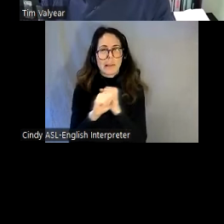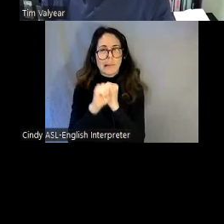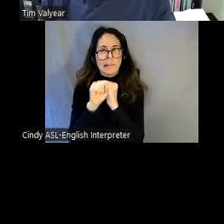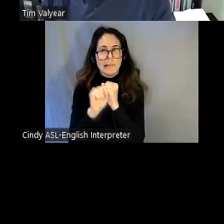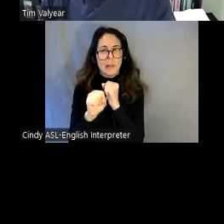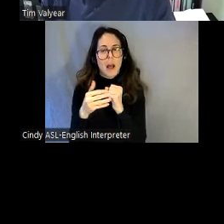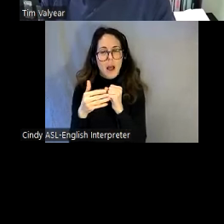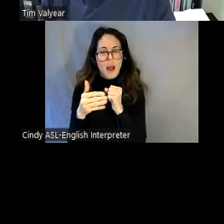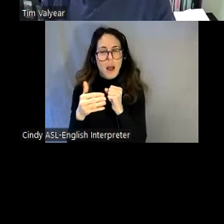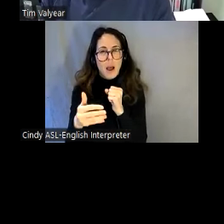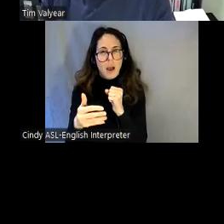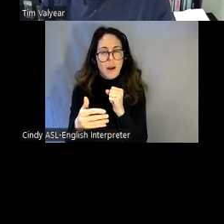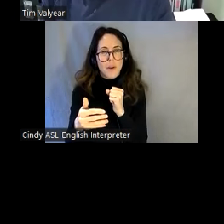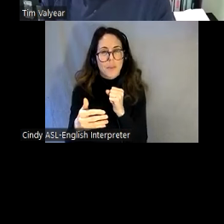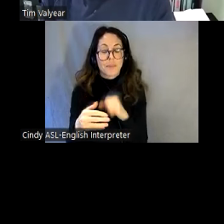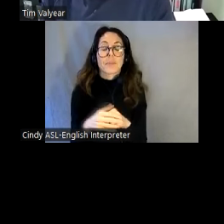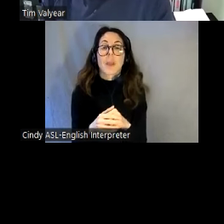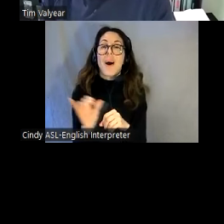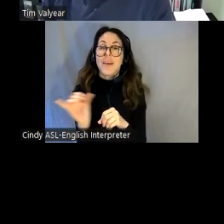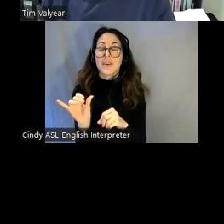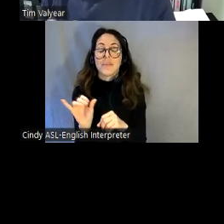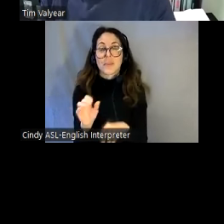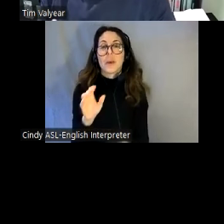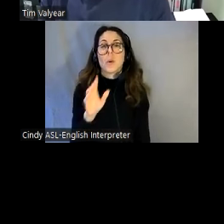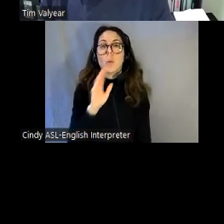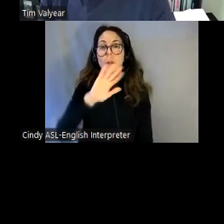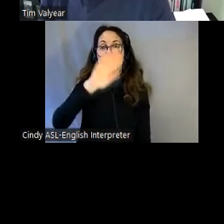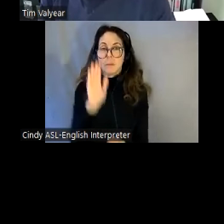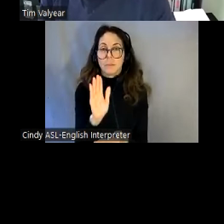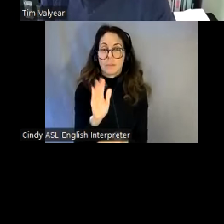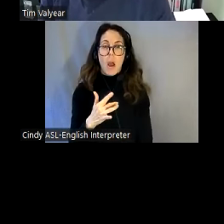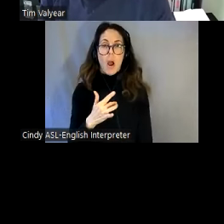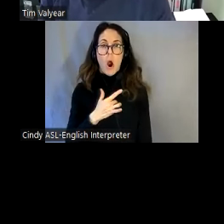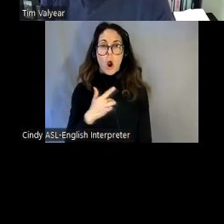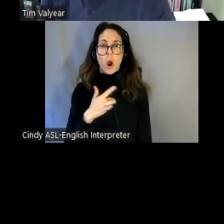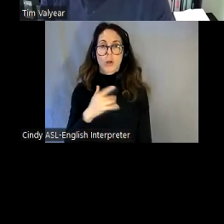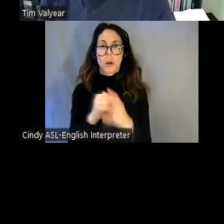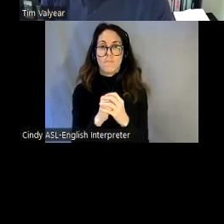information about getting your vaccine at a particular